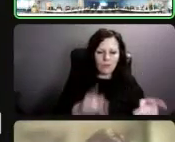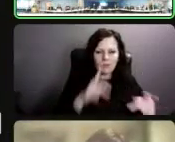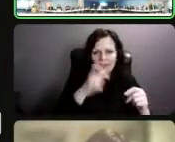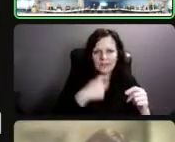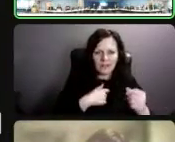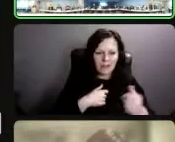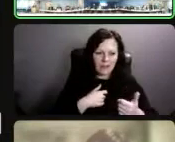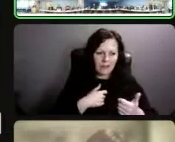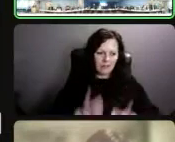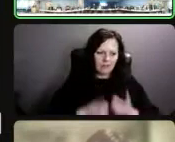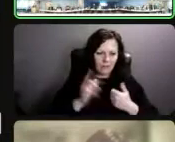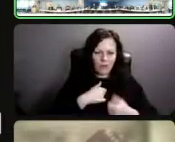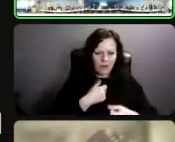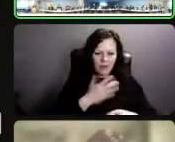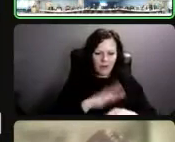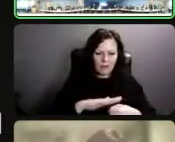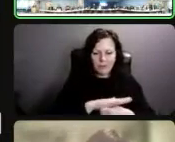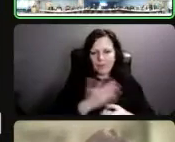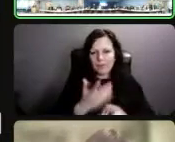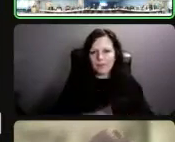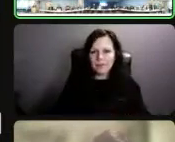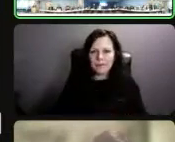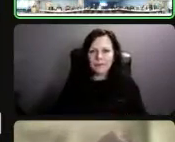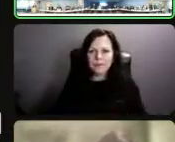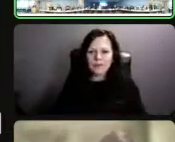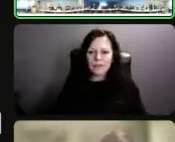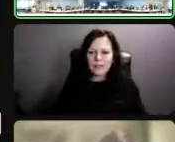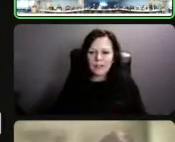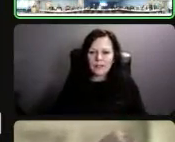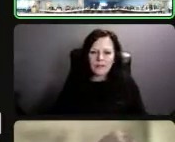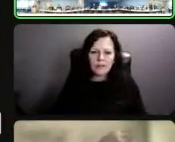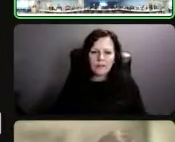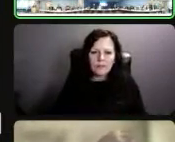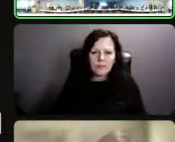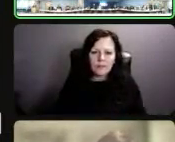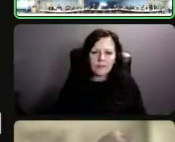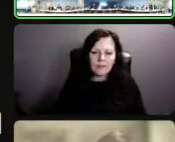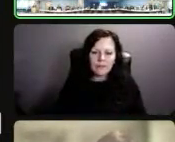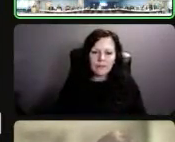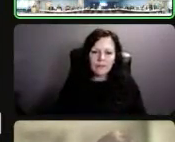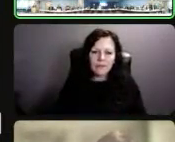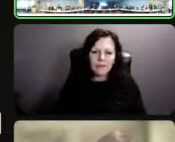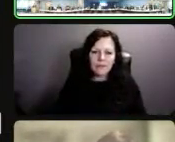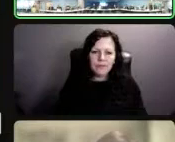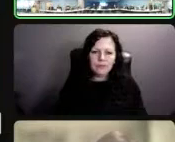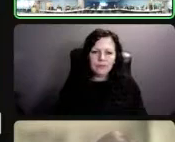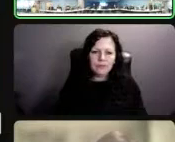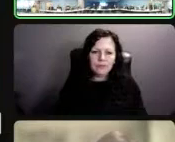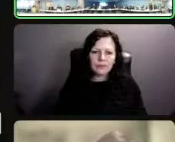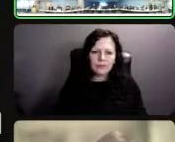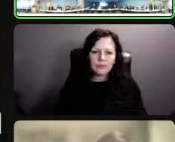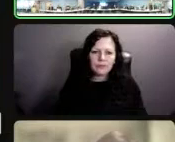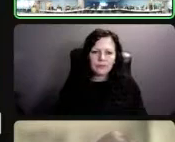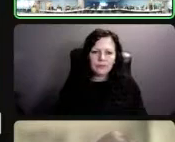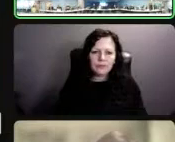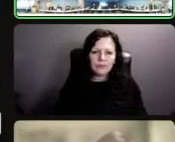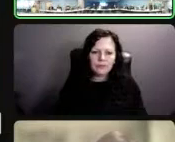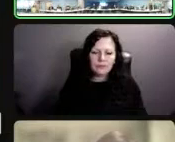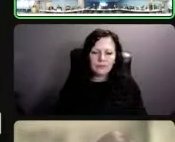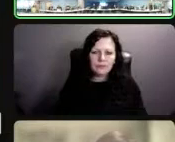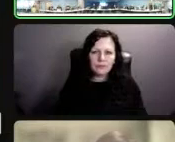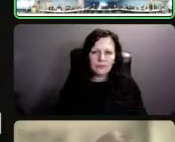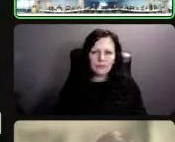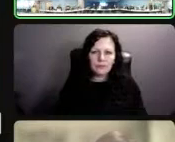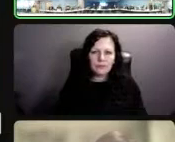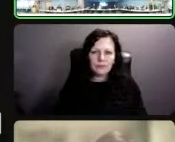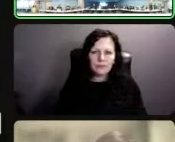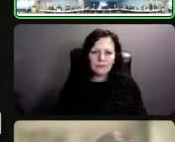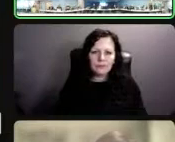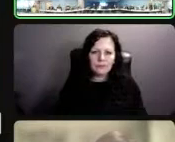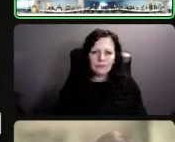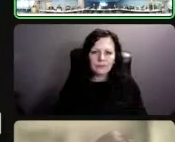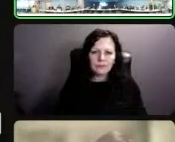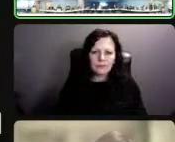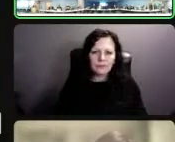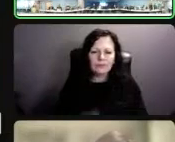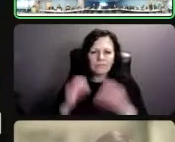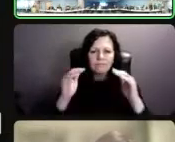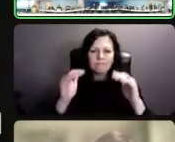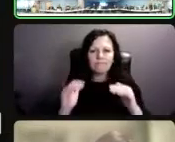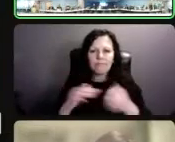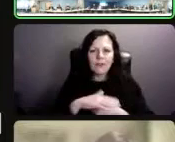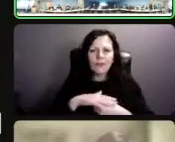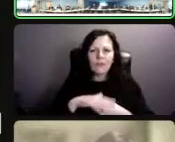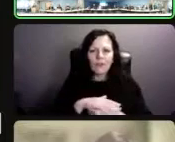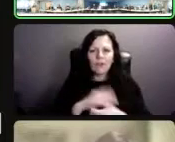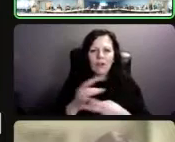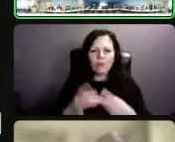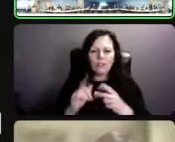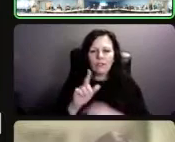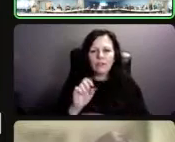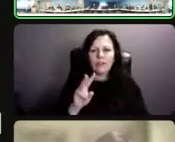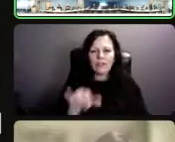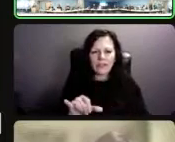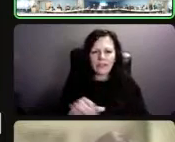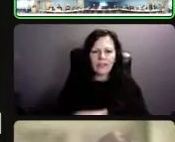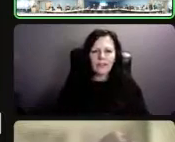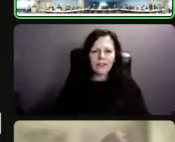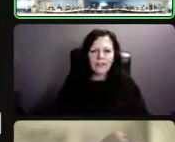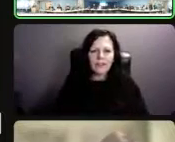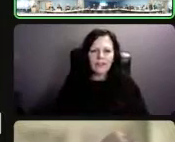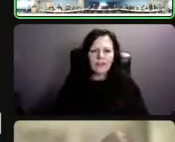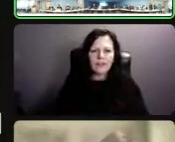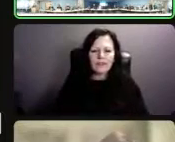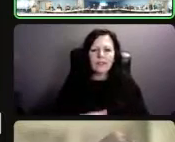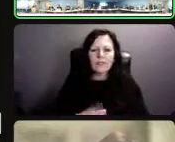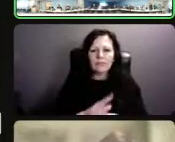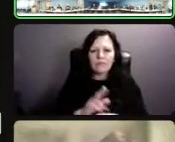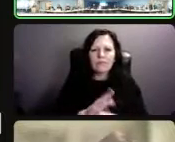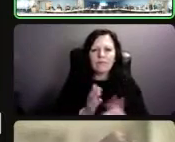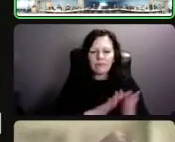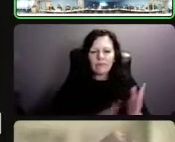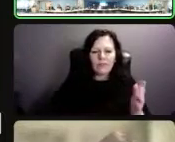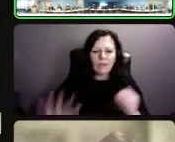OPPORTUNITY.